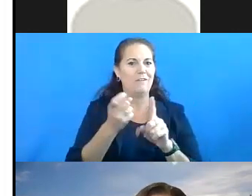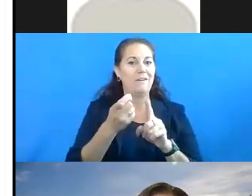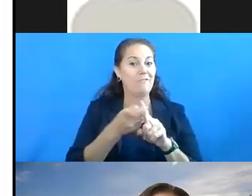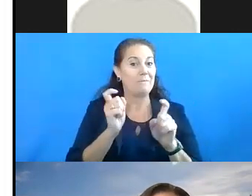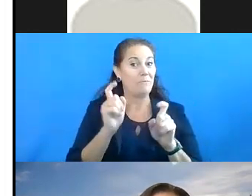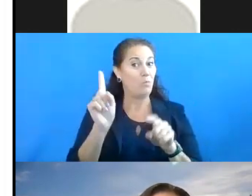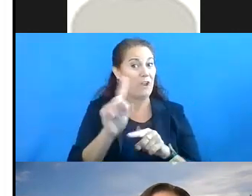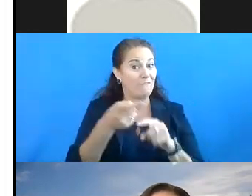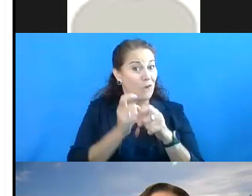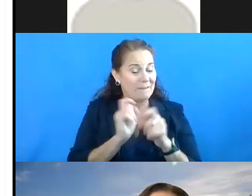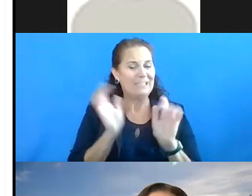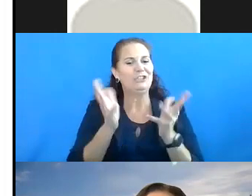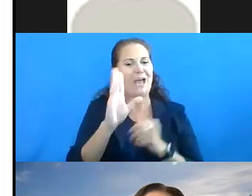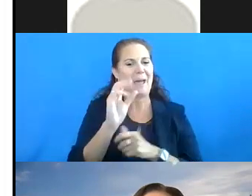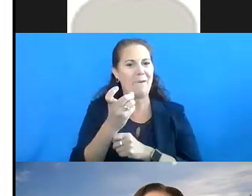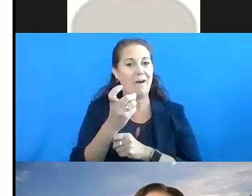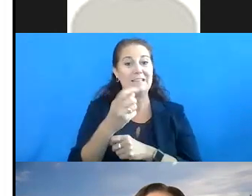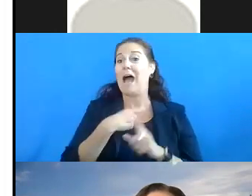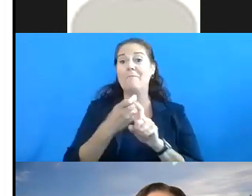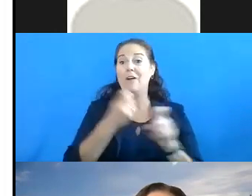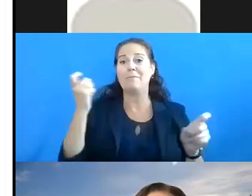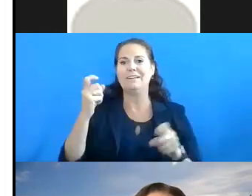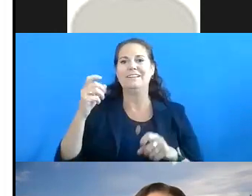So, I'm zooming in to you from the traditional territory of the Haida Nation,